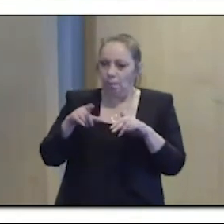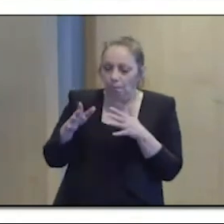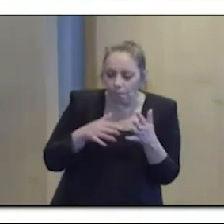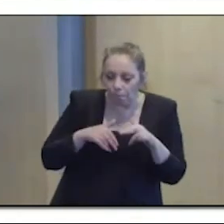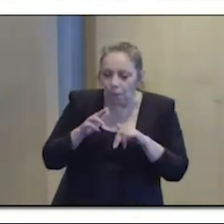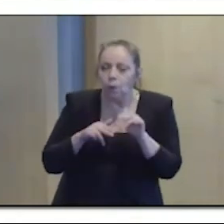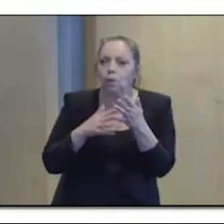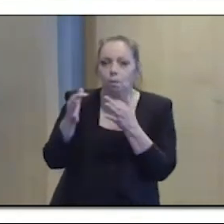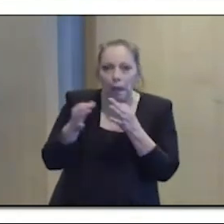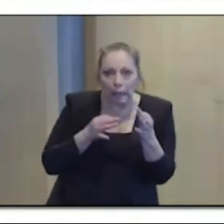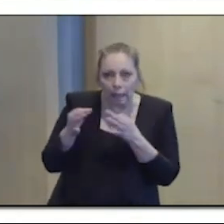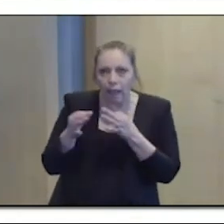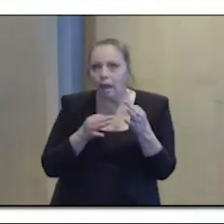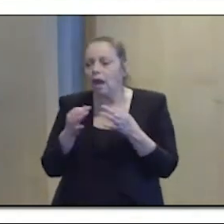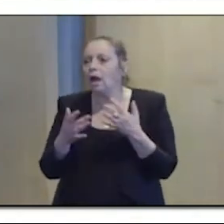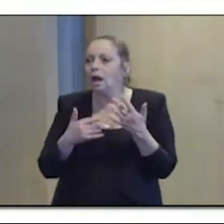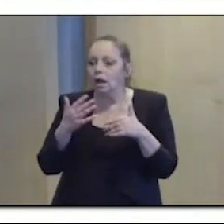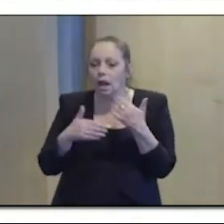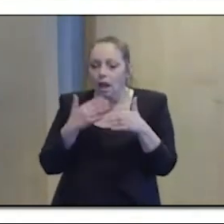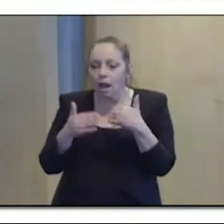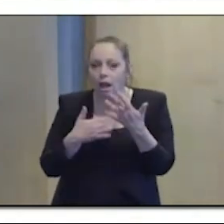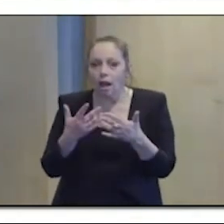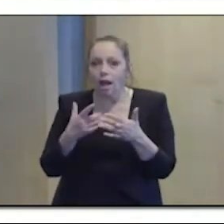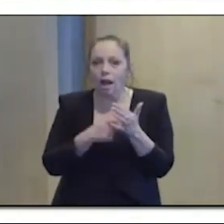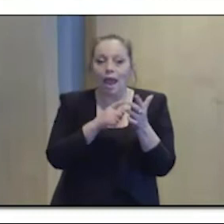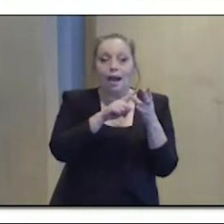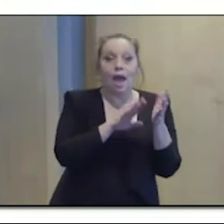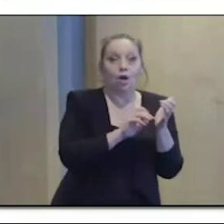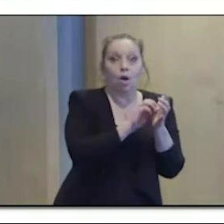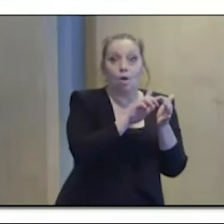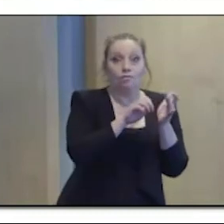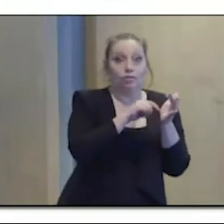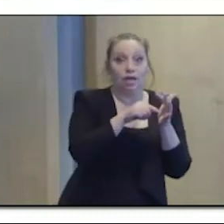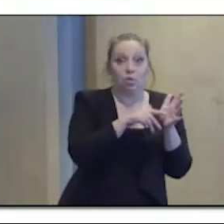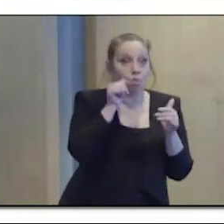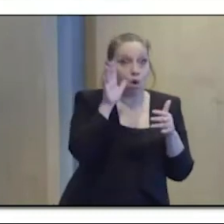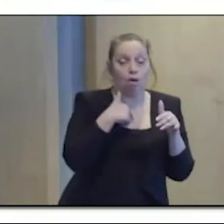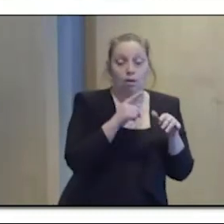power station and you know our coal fleet is not going to last probably fully that distance.